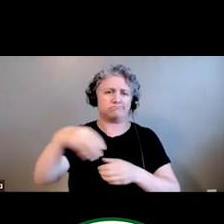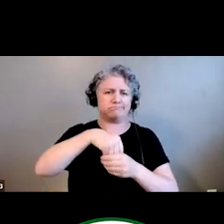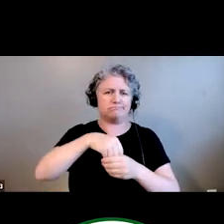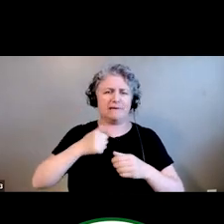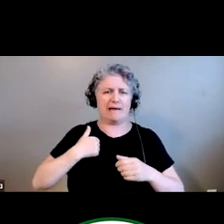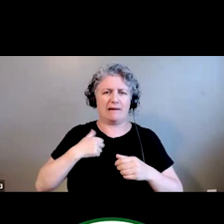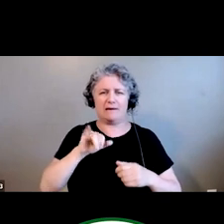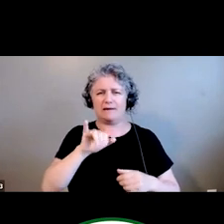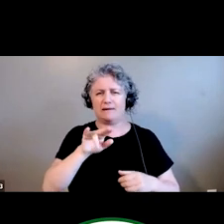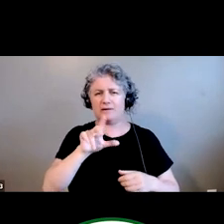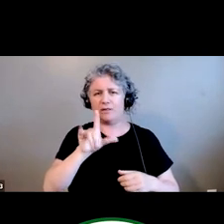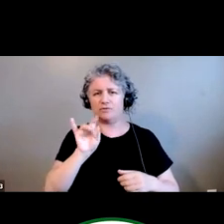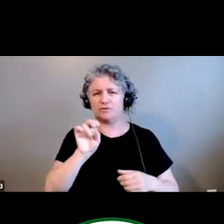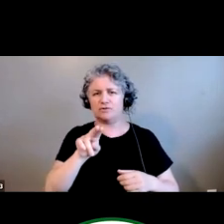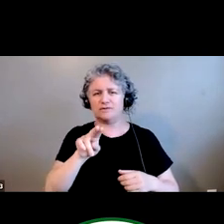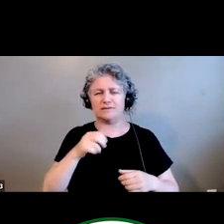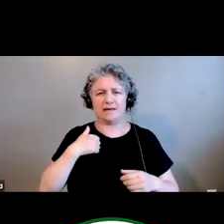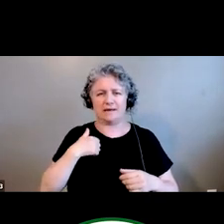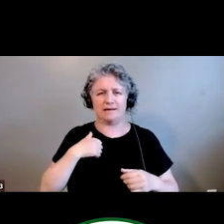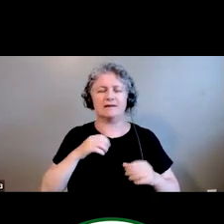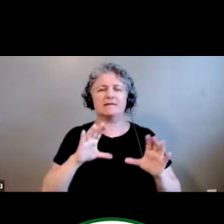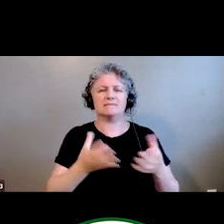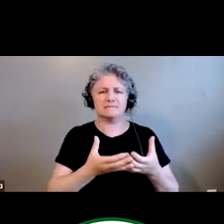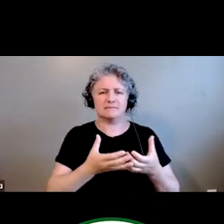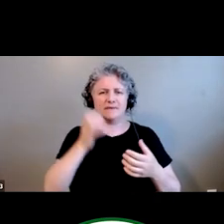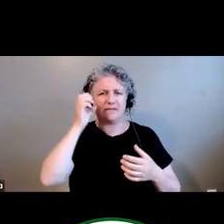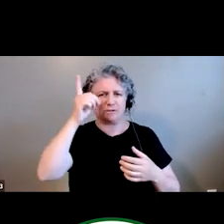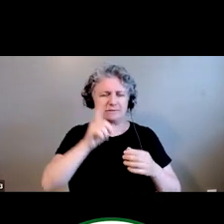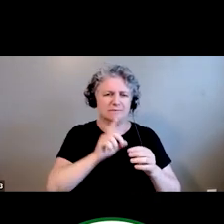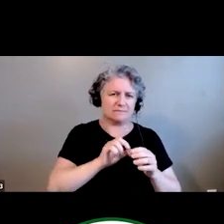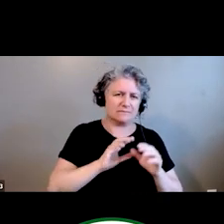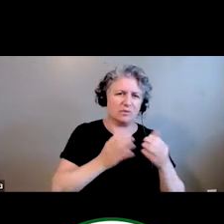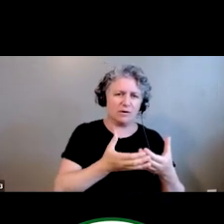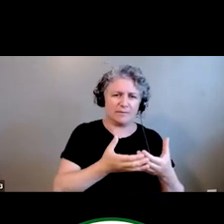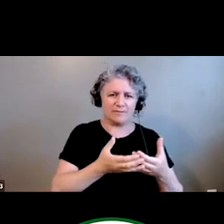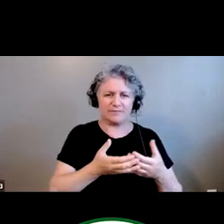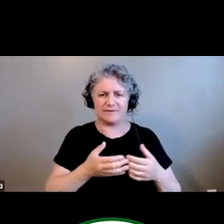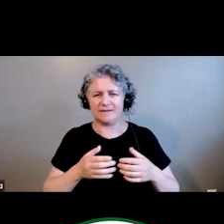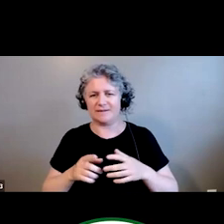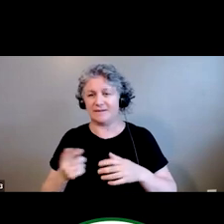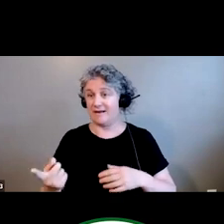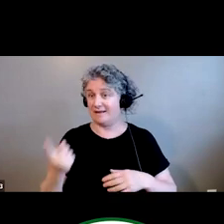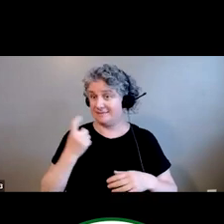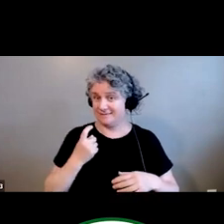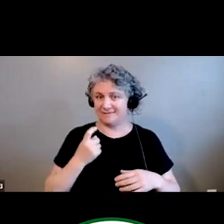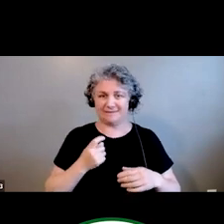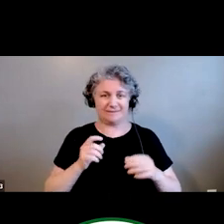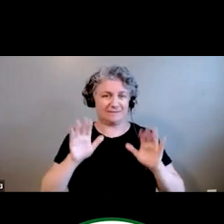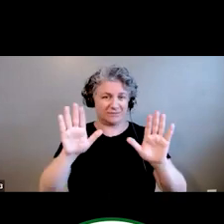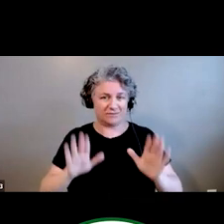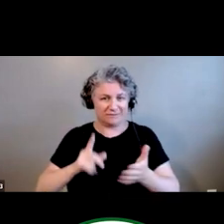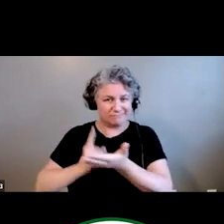we can discuss more of each other's differences or more of, approach to accessibility standards.